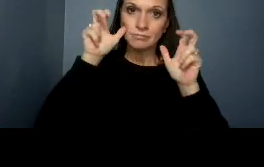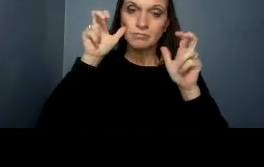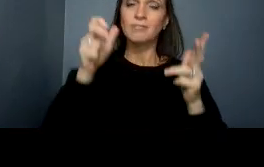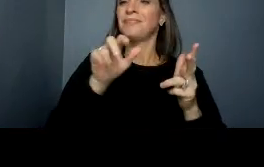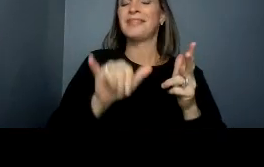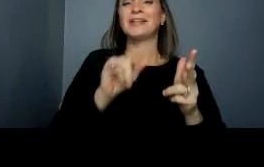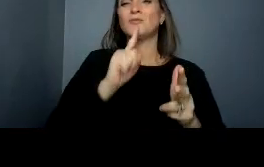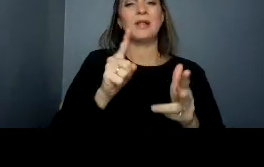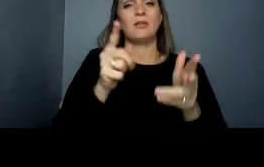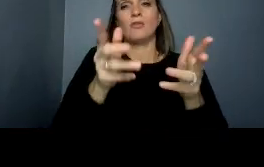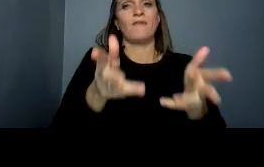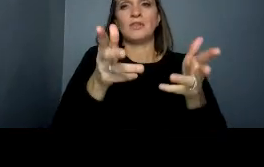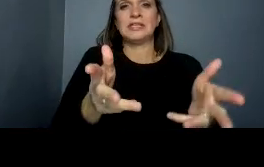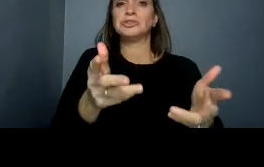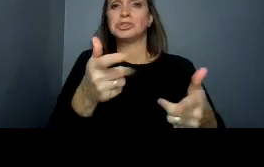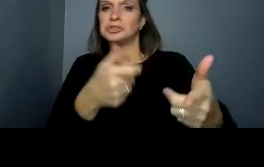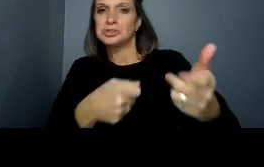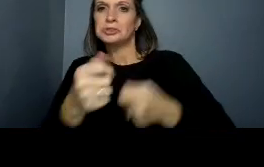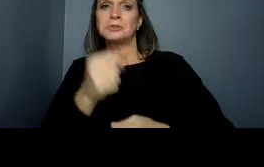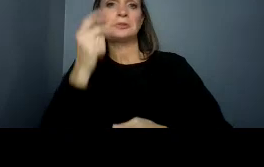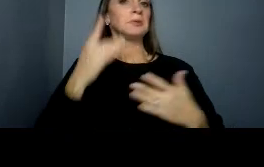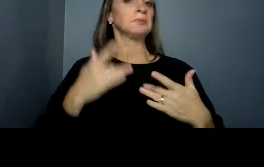Other times they come in here and it's like it's the end of the world.